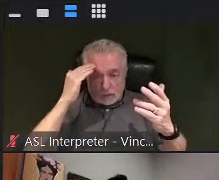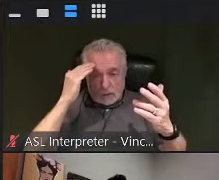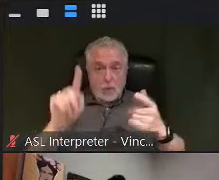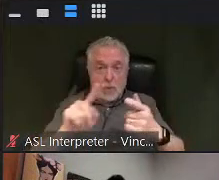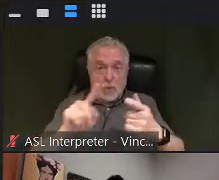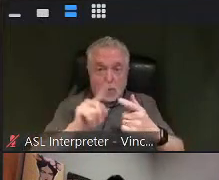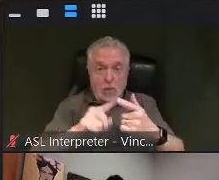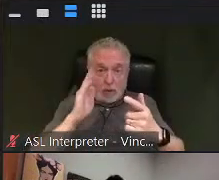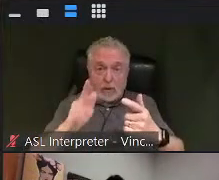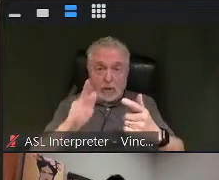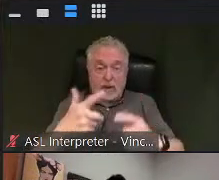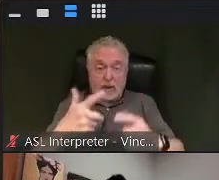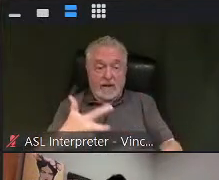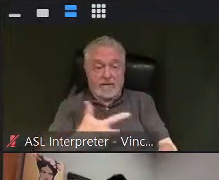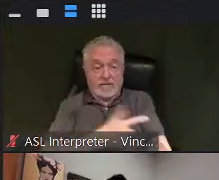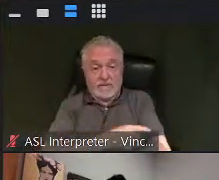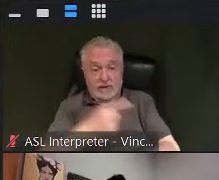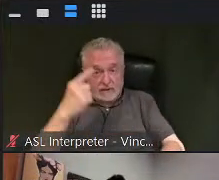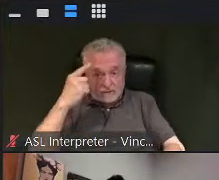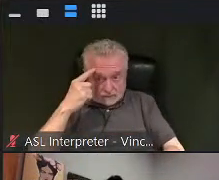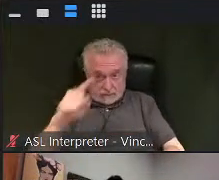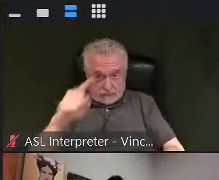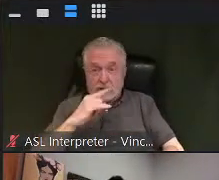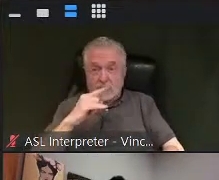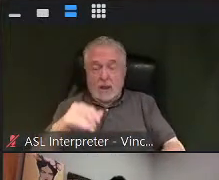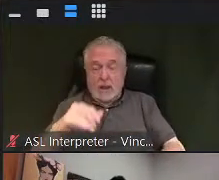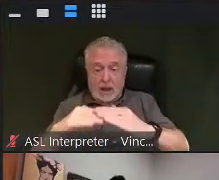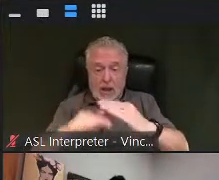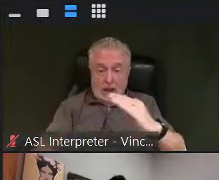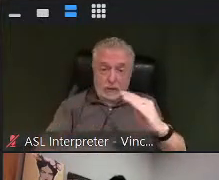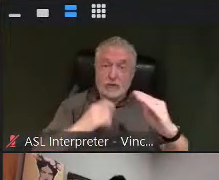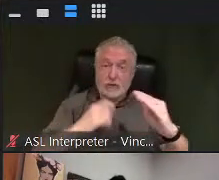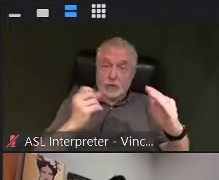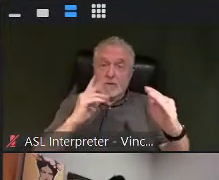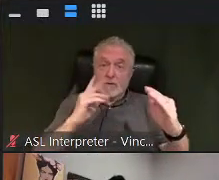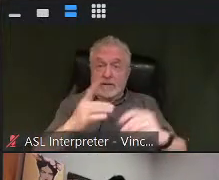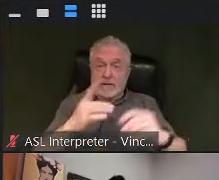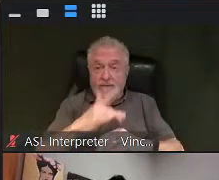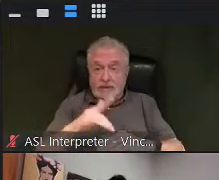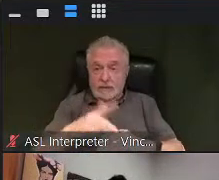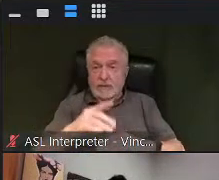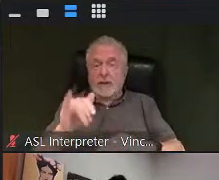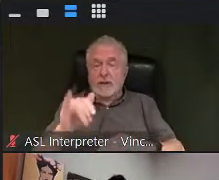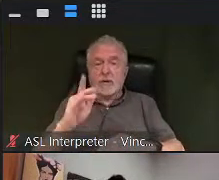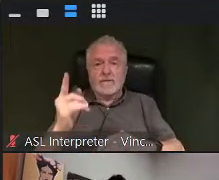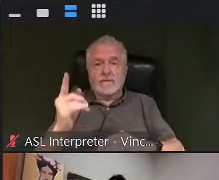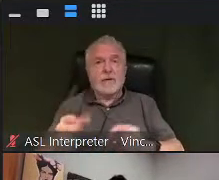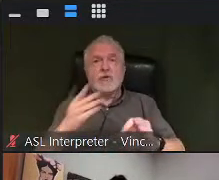will the vaccine for kids under 12 years old will be available? And this is a very good question.